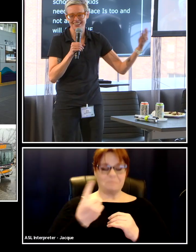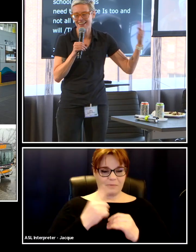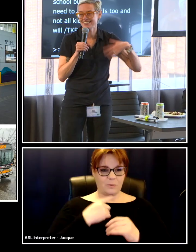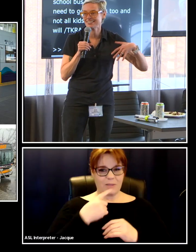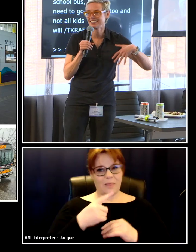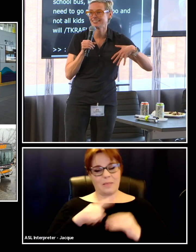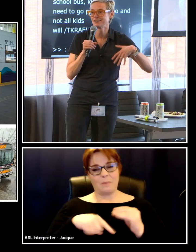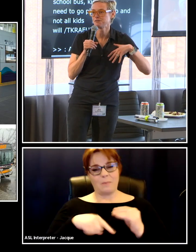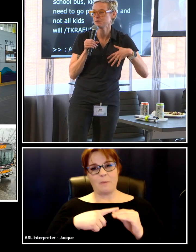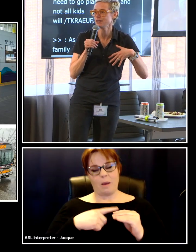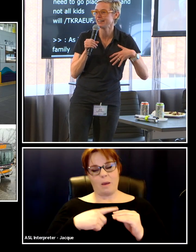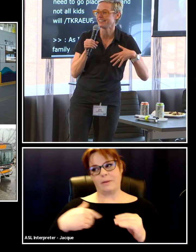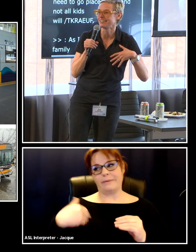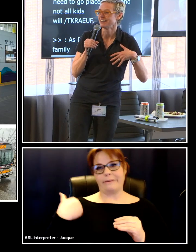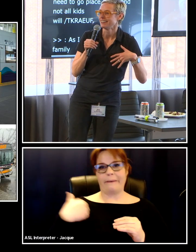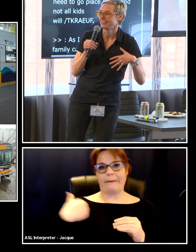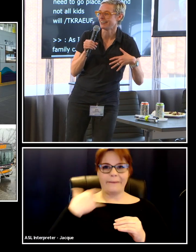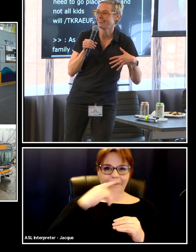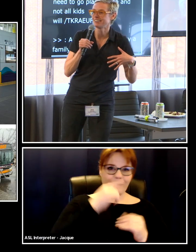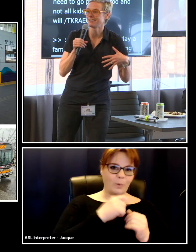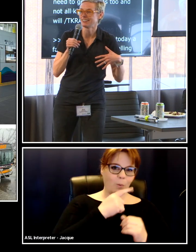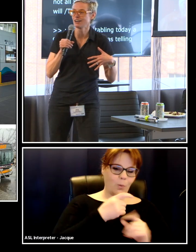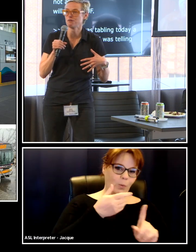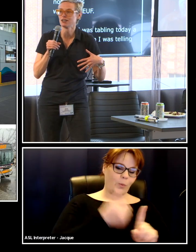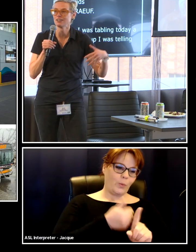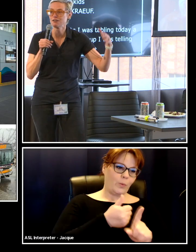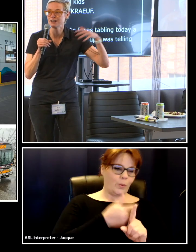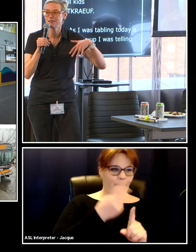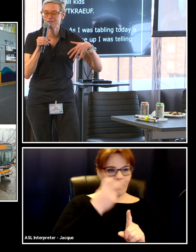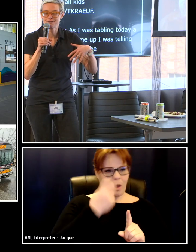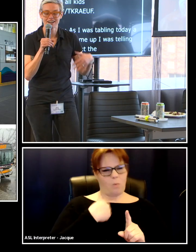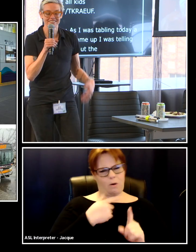it had a young kid who was blind and I they were like, "Oh, we're a long way away from driving."